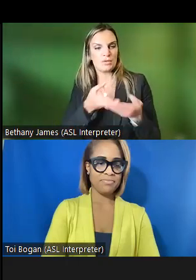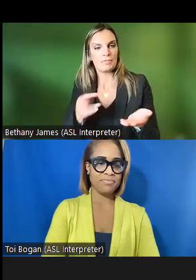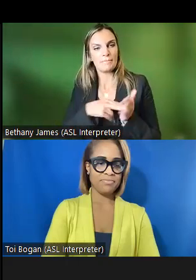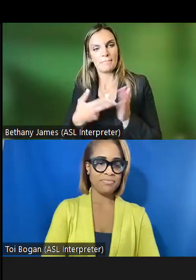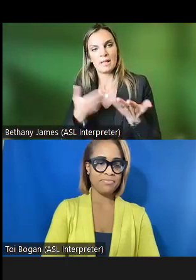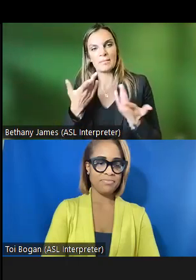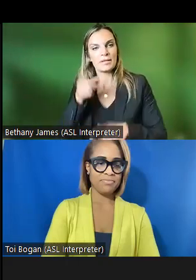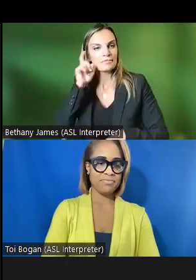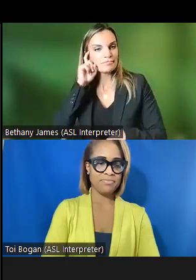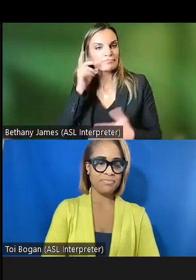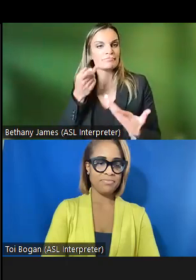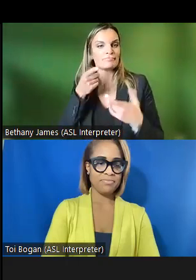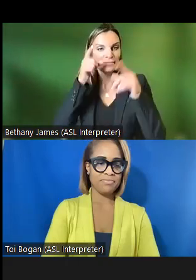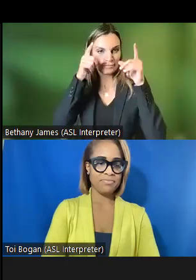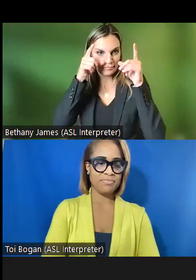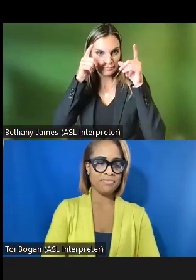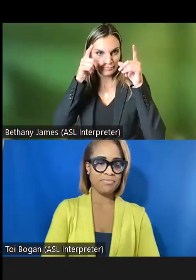and those are things that are not covered.